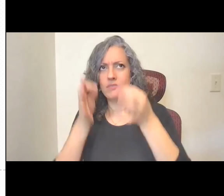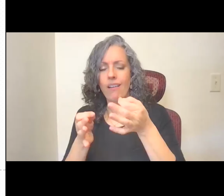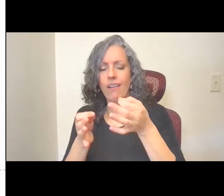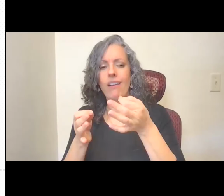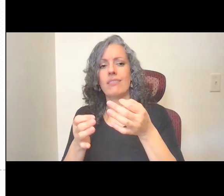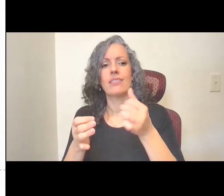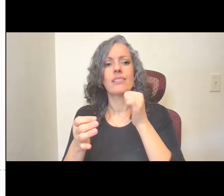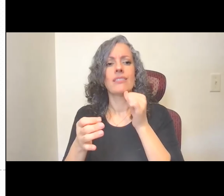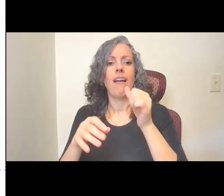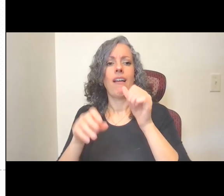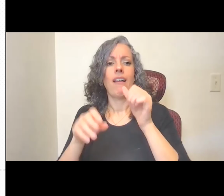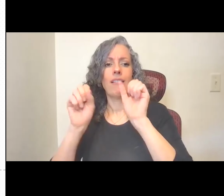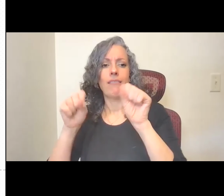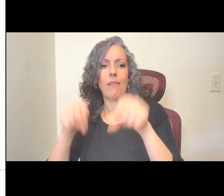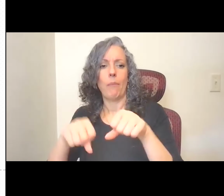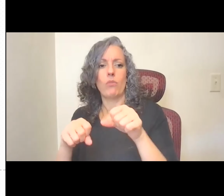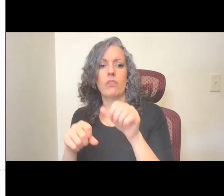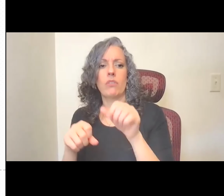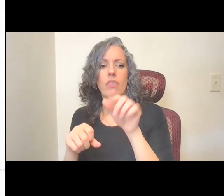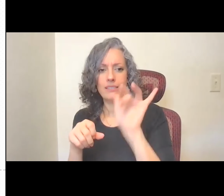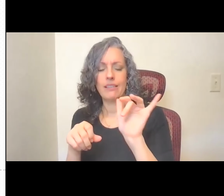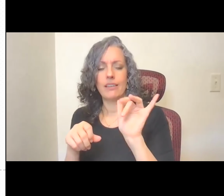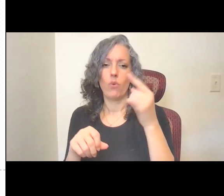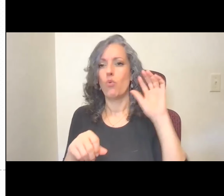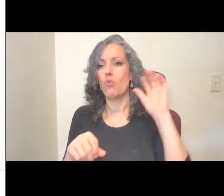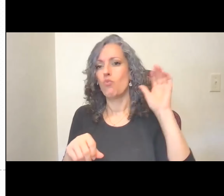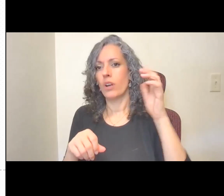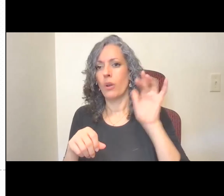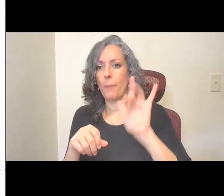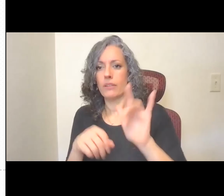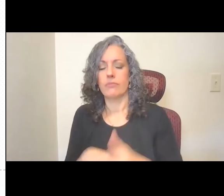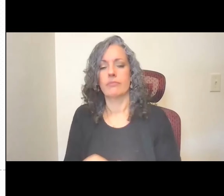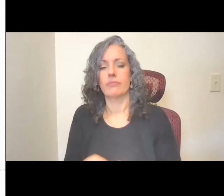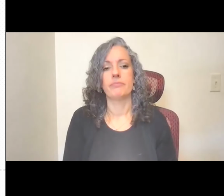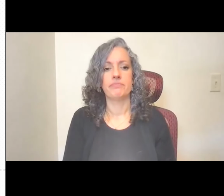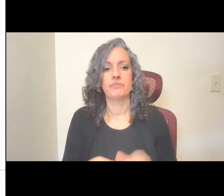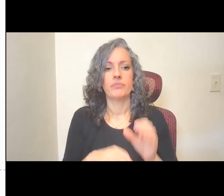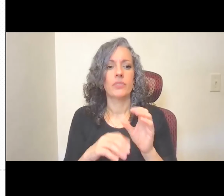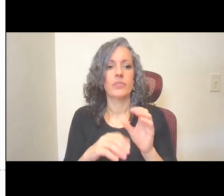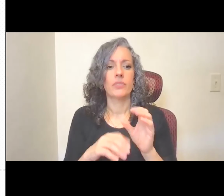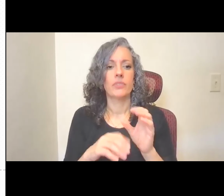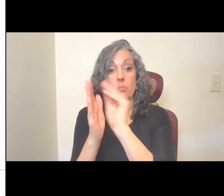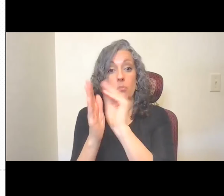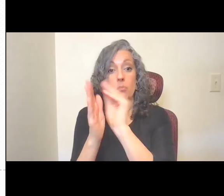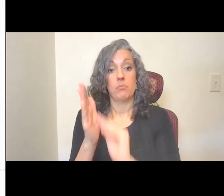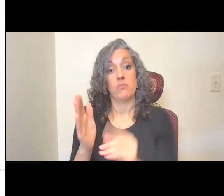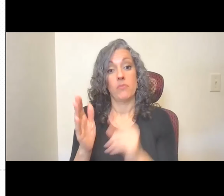Same for radio button. And all of that is my documentation for interactions at component level.